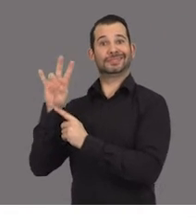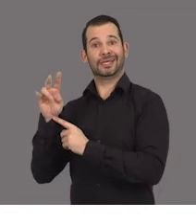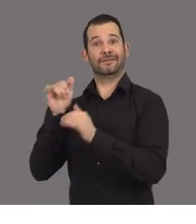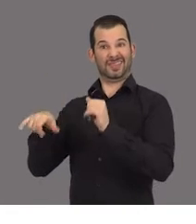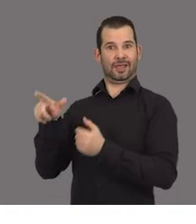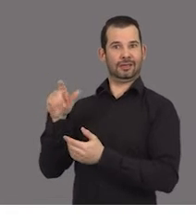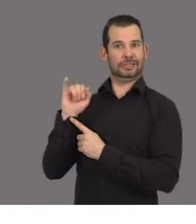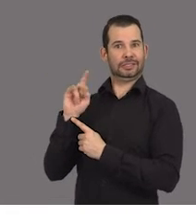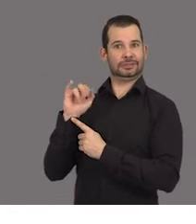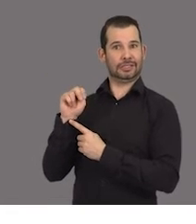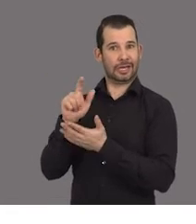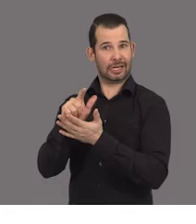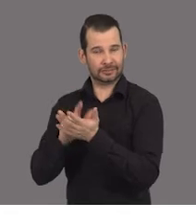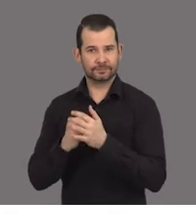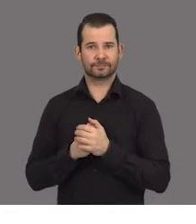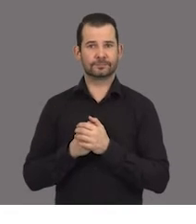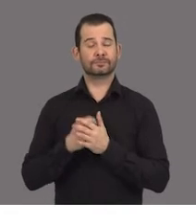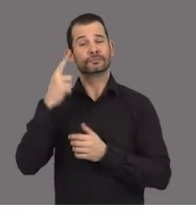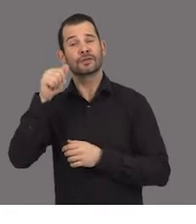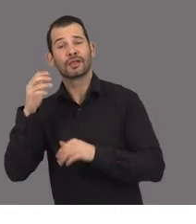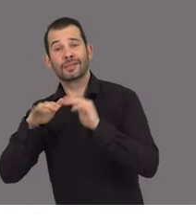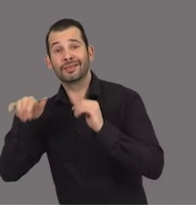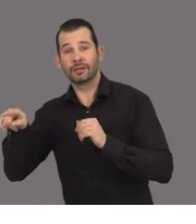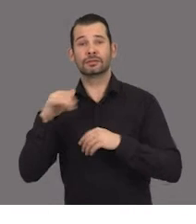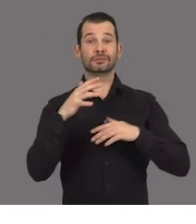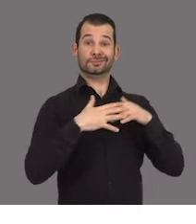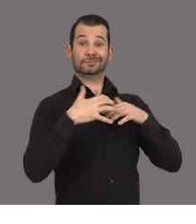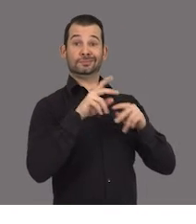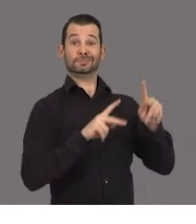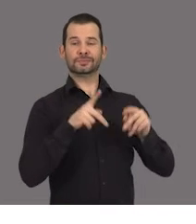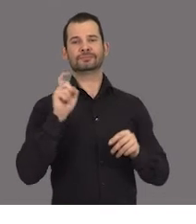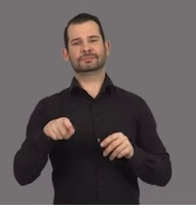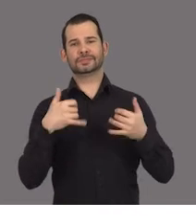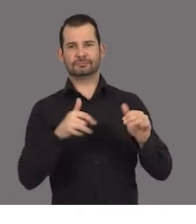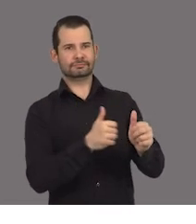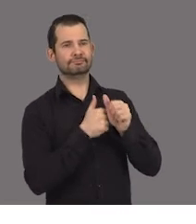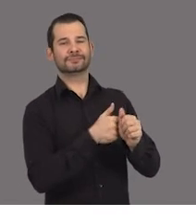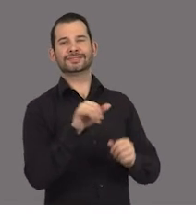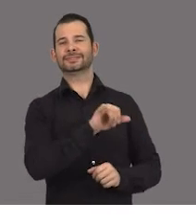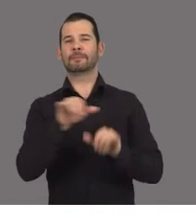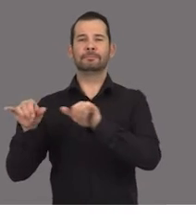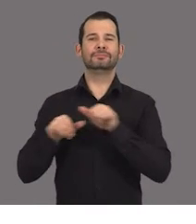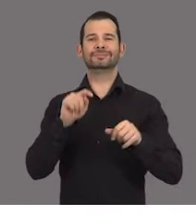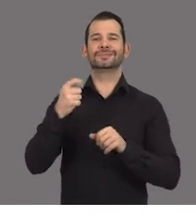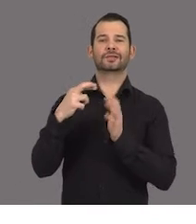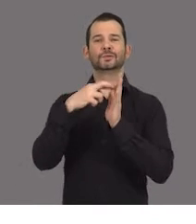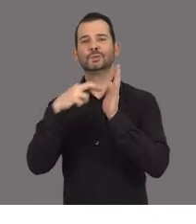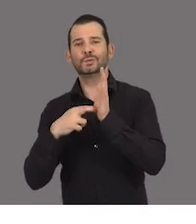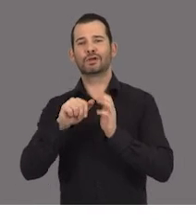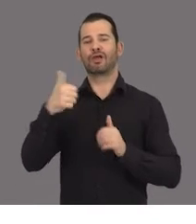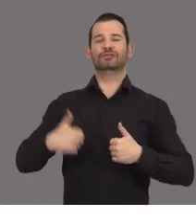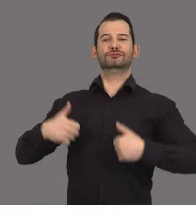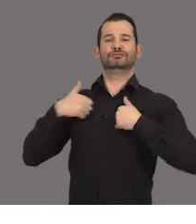Otherwise, Indigenous people are subject to the same tax rules as any other resident in Canada.